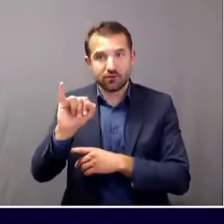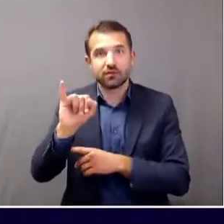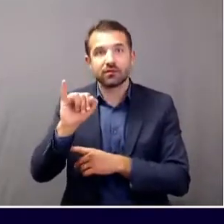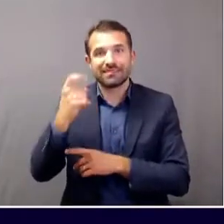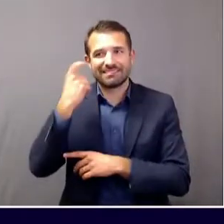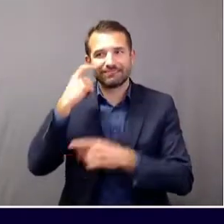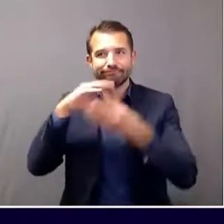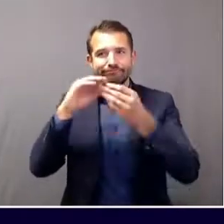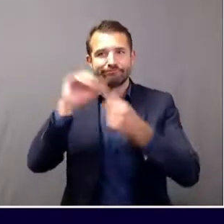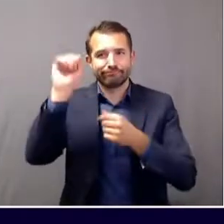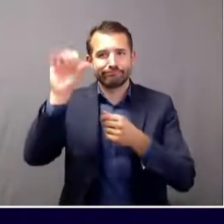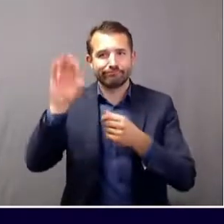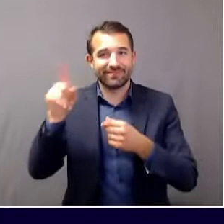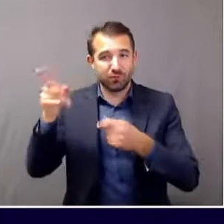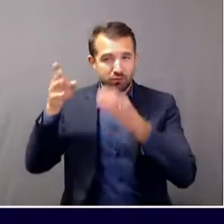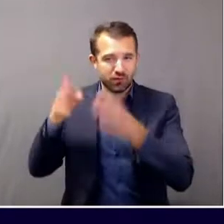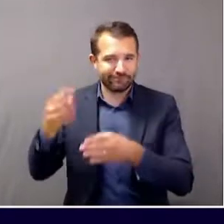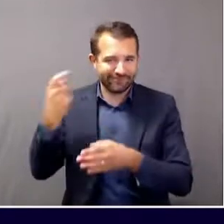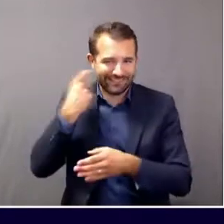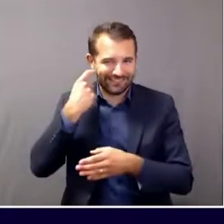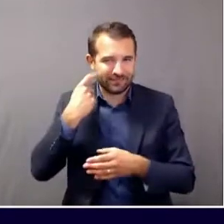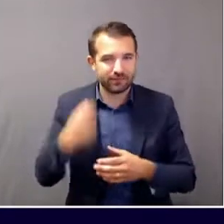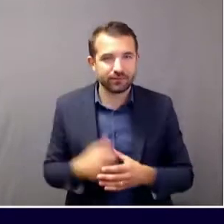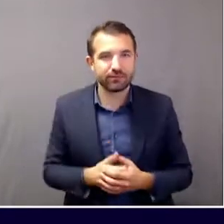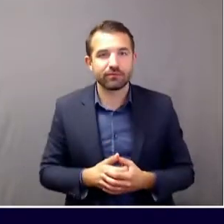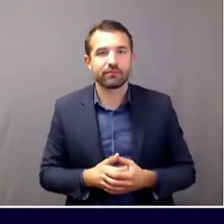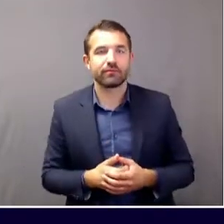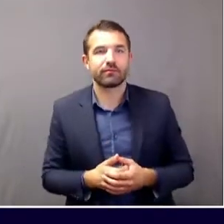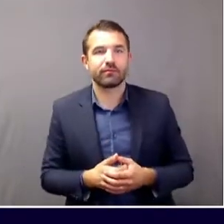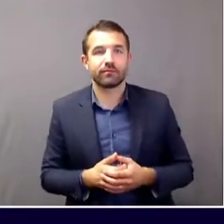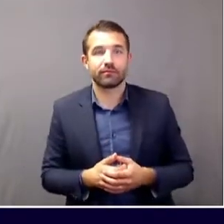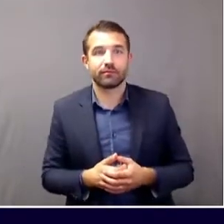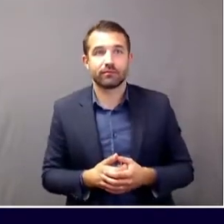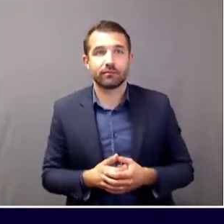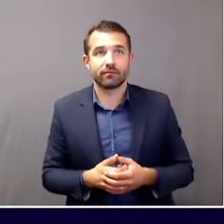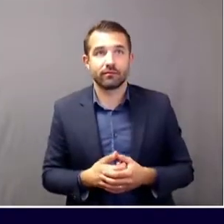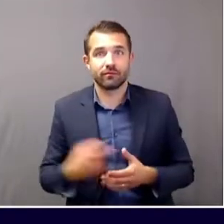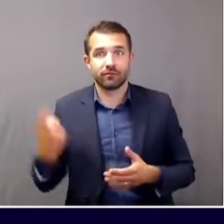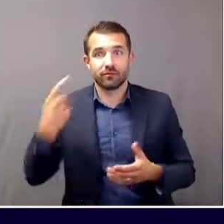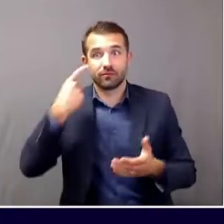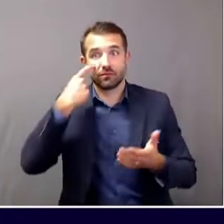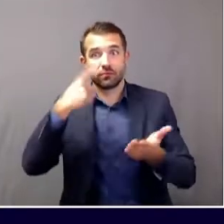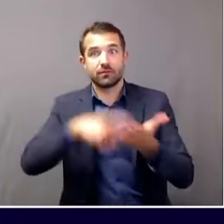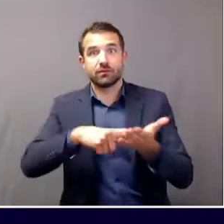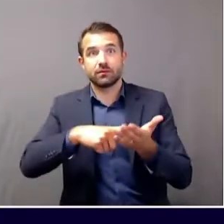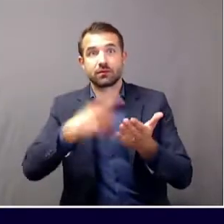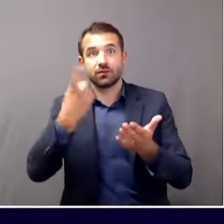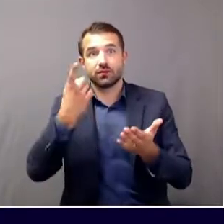on on national TV